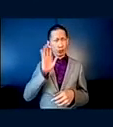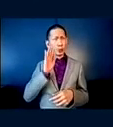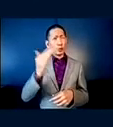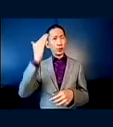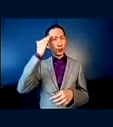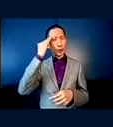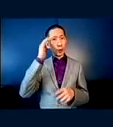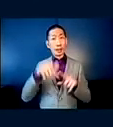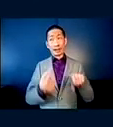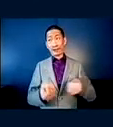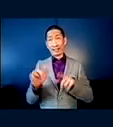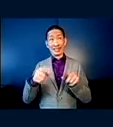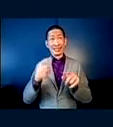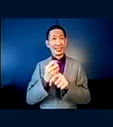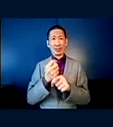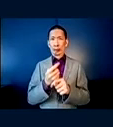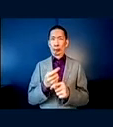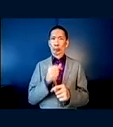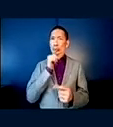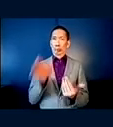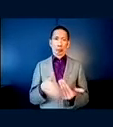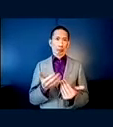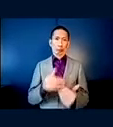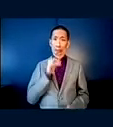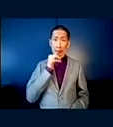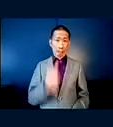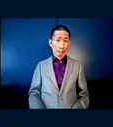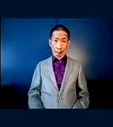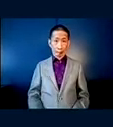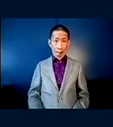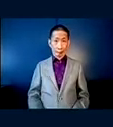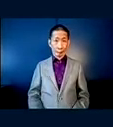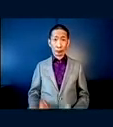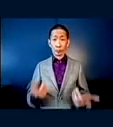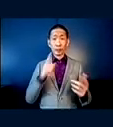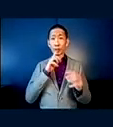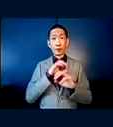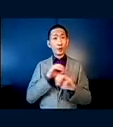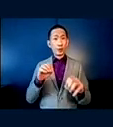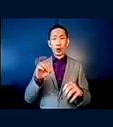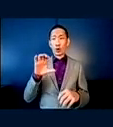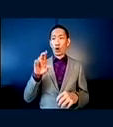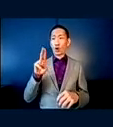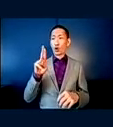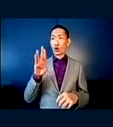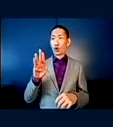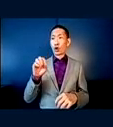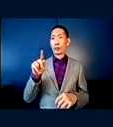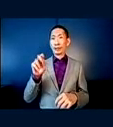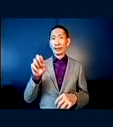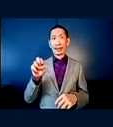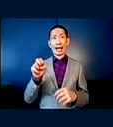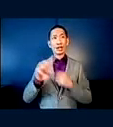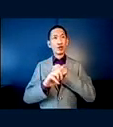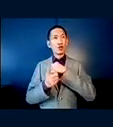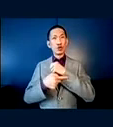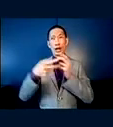AREA, YOU WOULD KNOW THAT GETTING RID OF THIS THING IS NO EASY BARGAIN. THERE'S NO CURBSIDE TRASH PICKUP